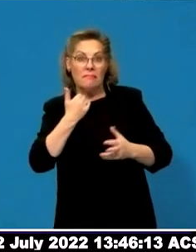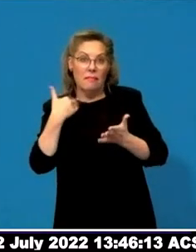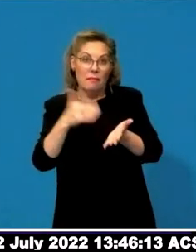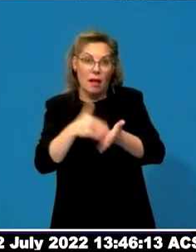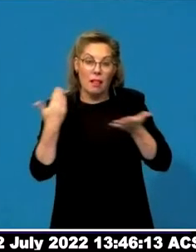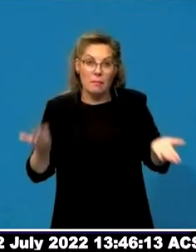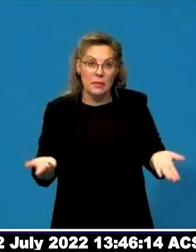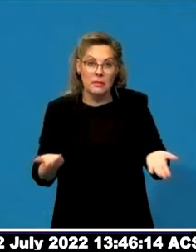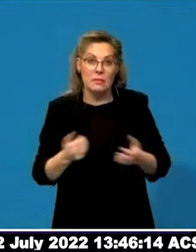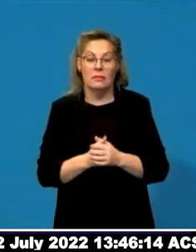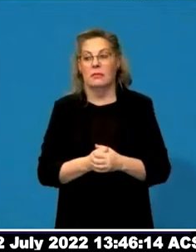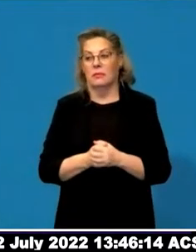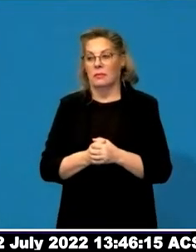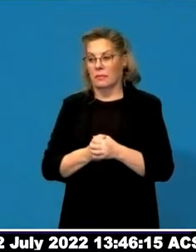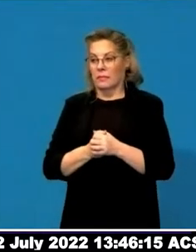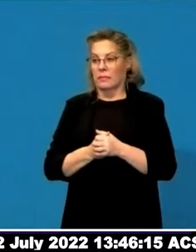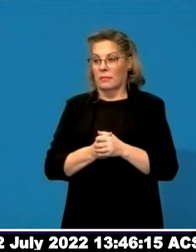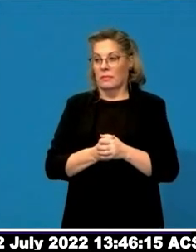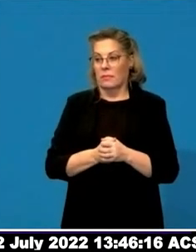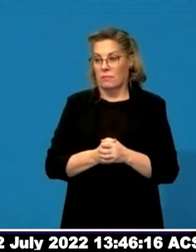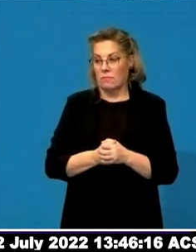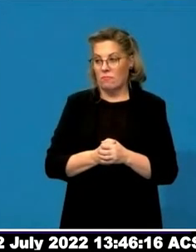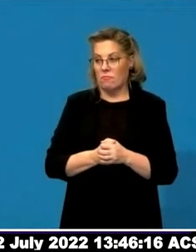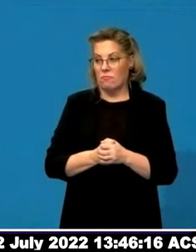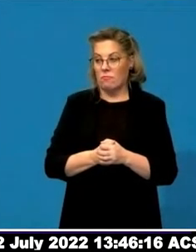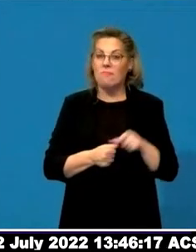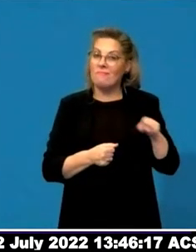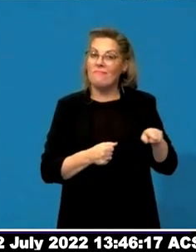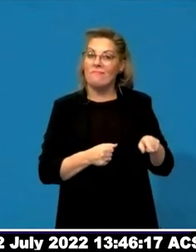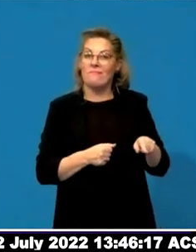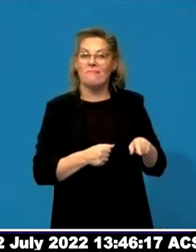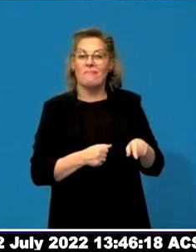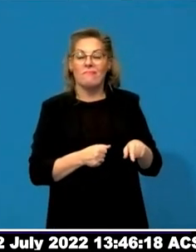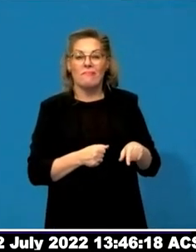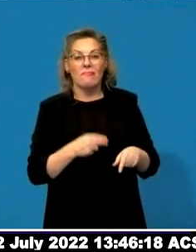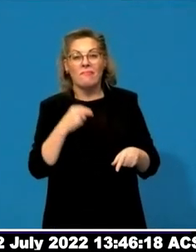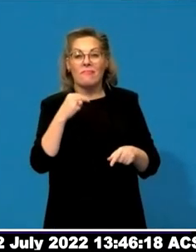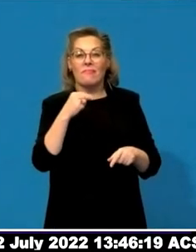So he kept telling me - he's coming to my place every day and telling me,